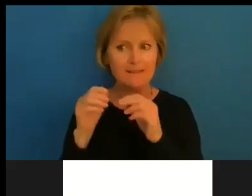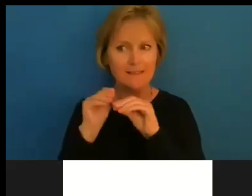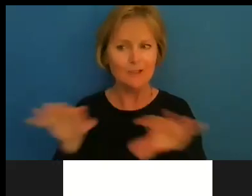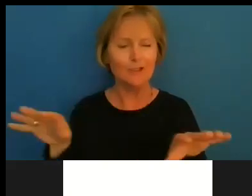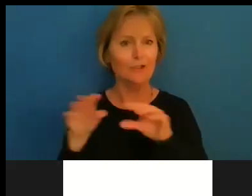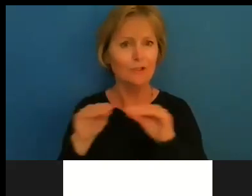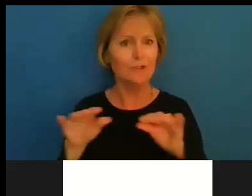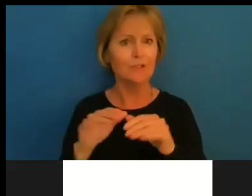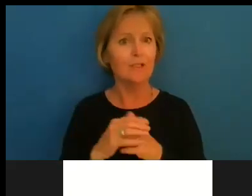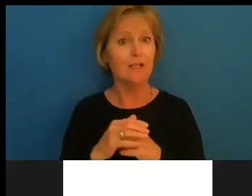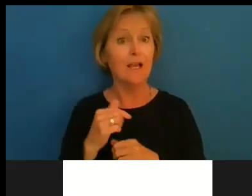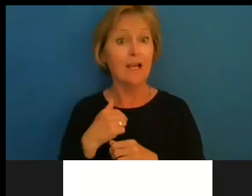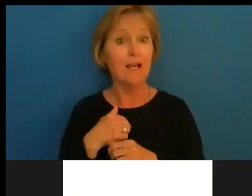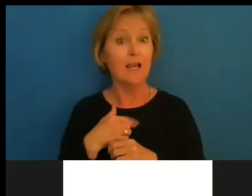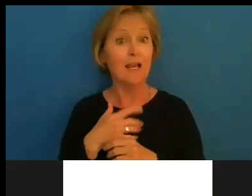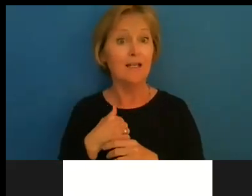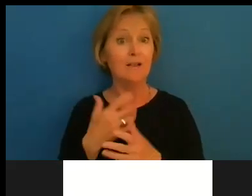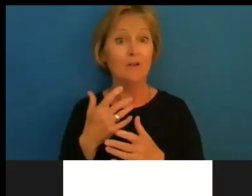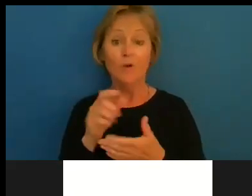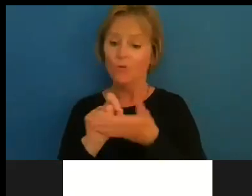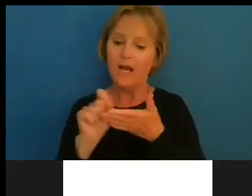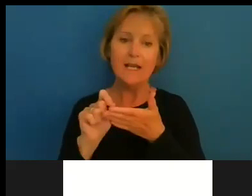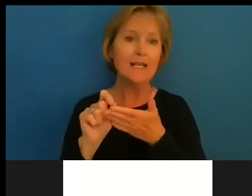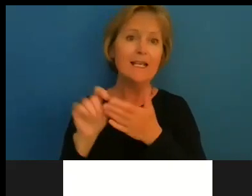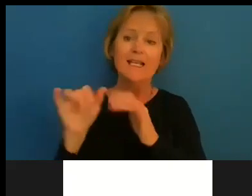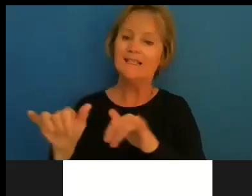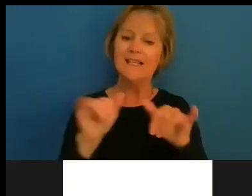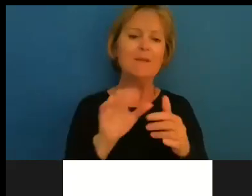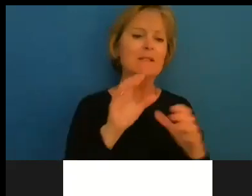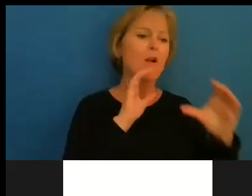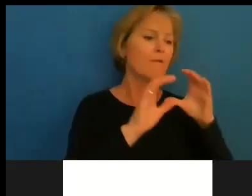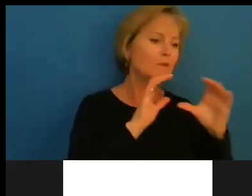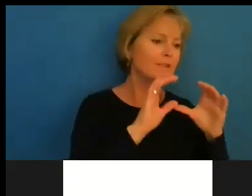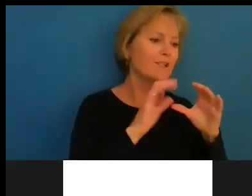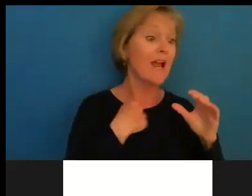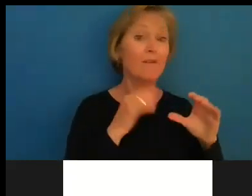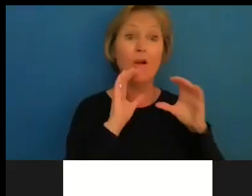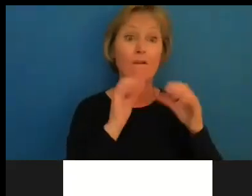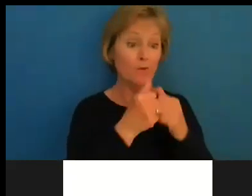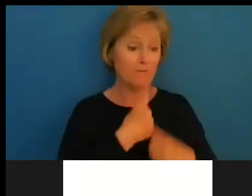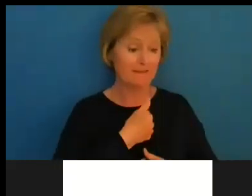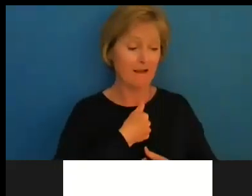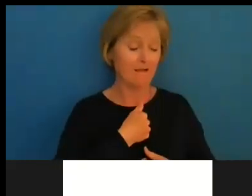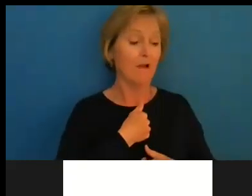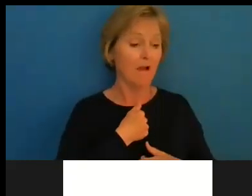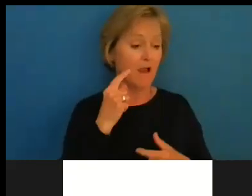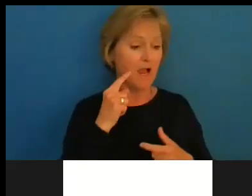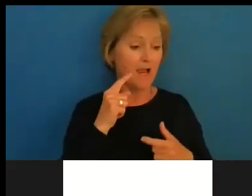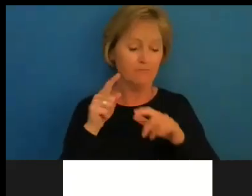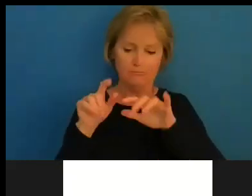taking the conversation I'm having with myself, and I'm pushing that conversation for the